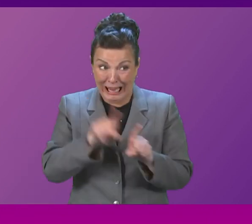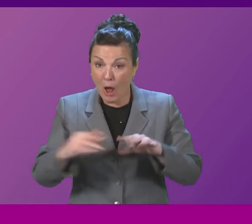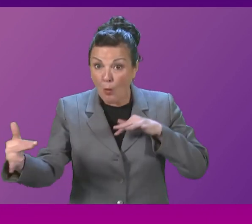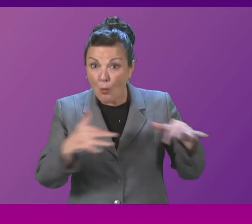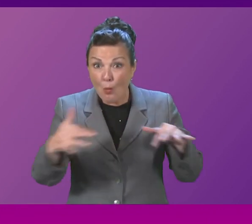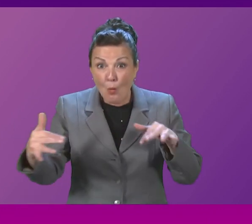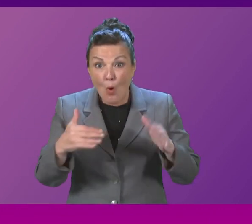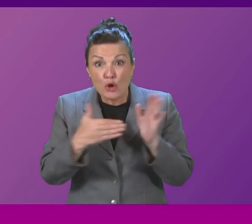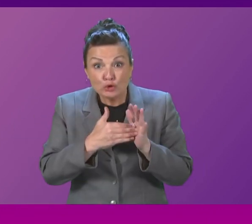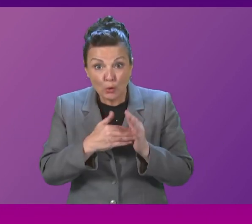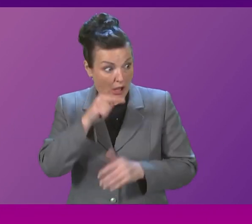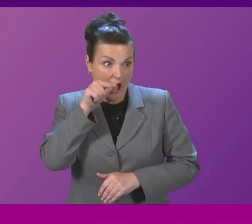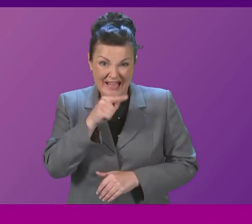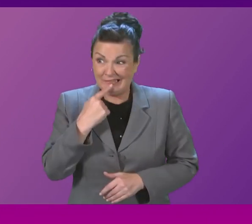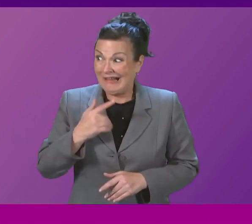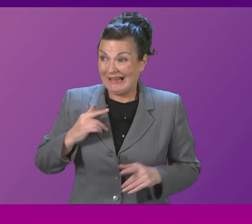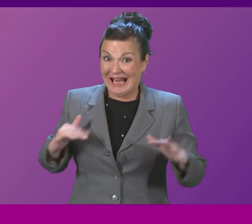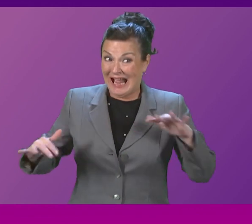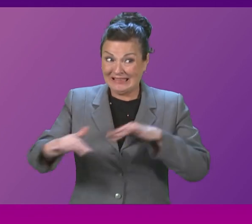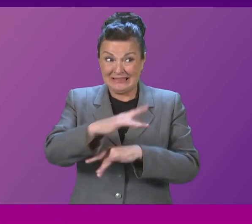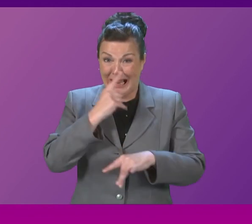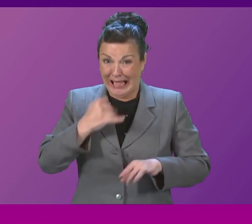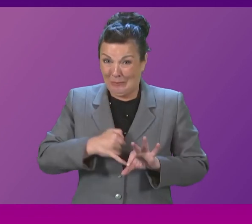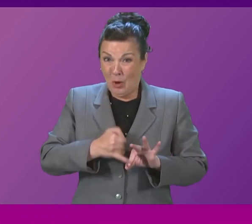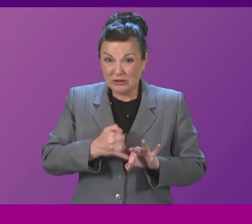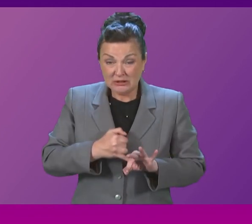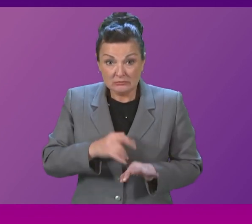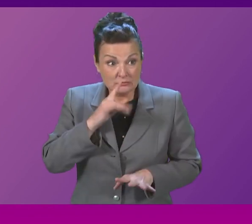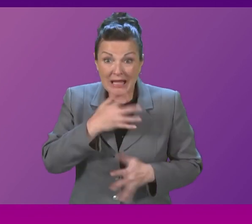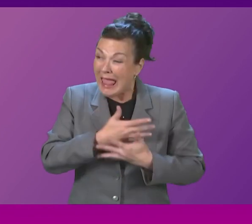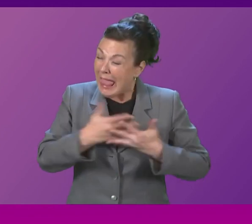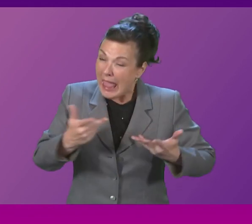The health board says that any concerns raised by clinical or other staff groups are taken